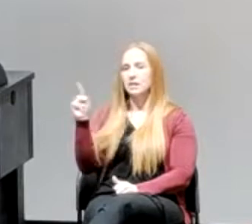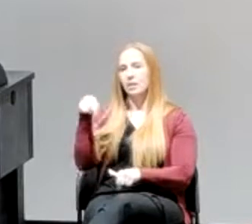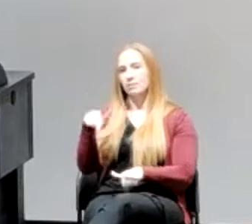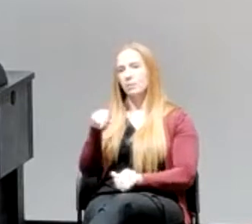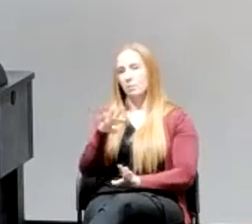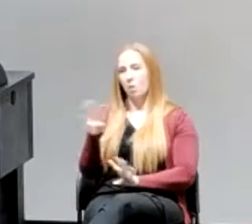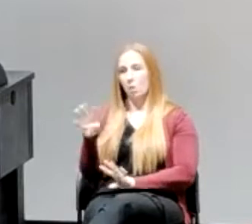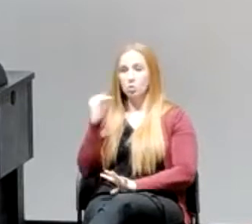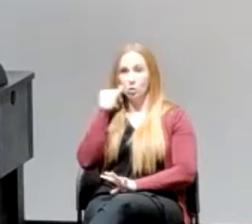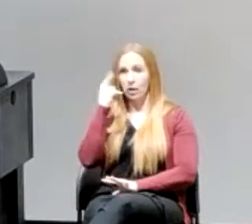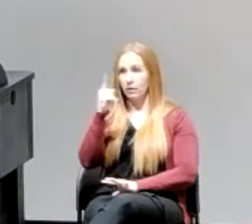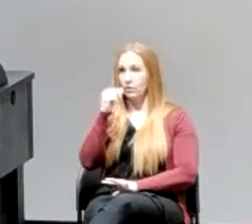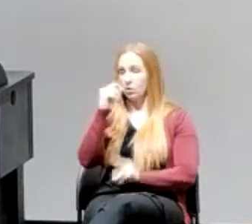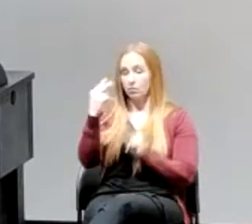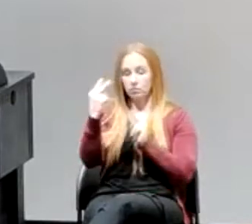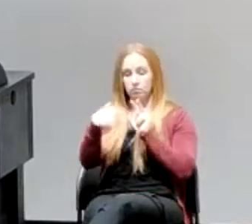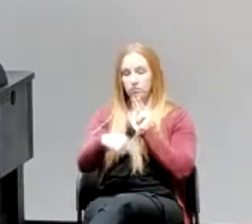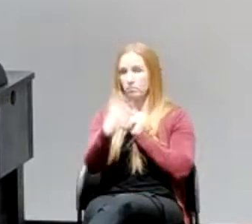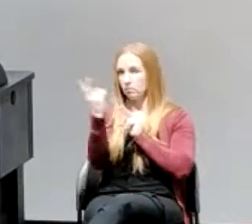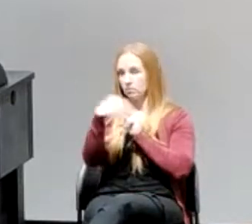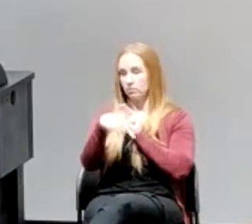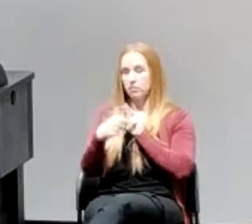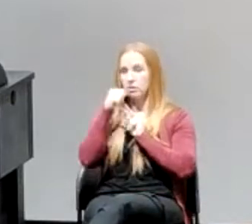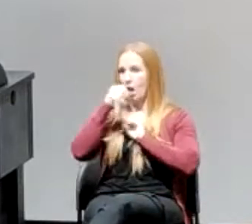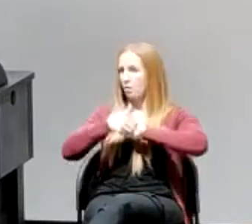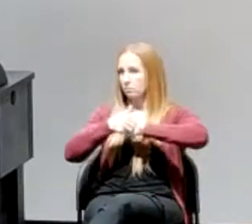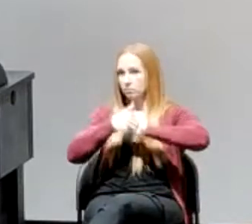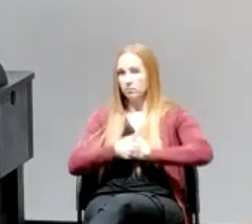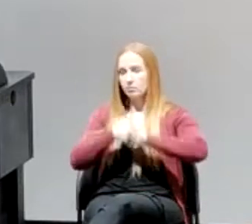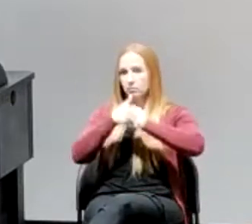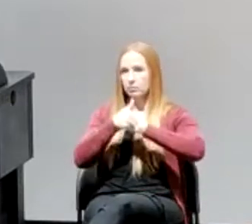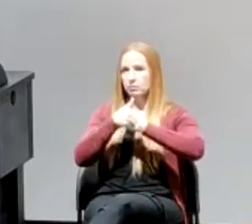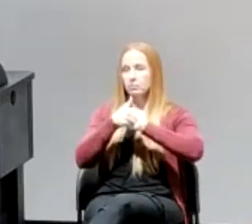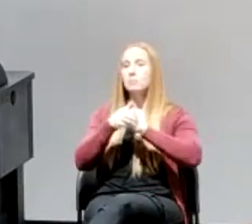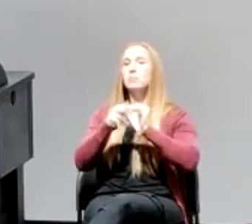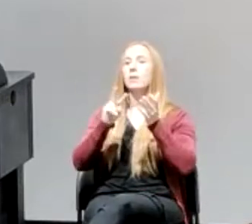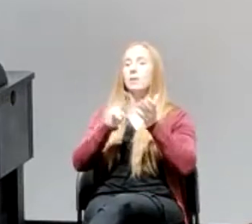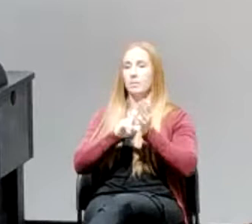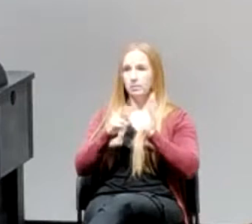said hi welcome. That interaction became the first level of